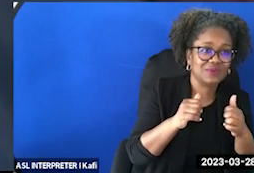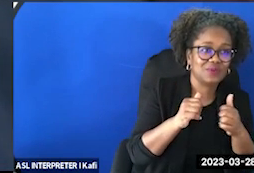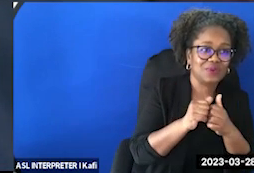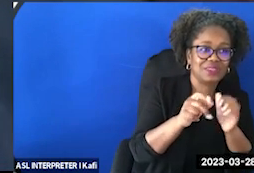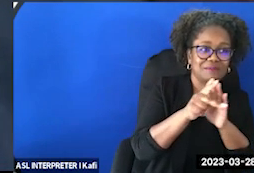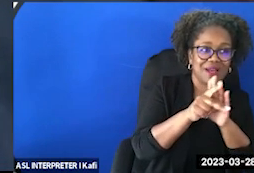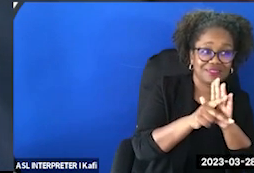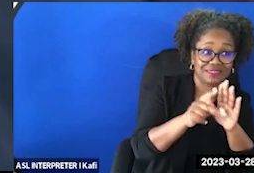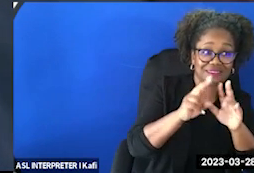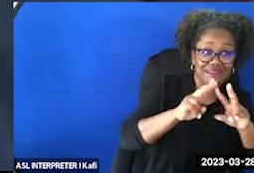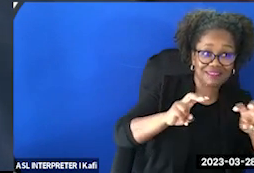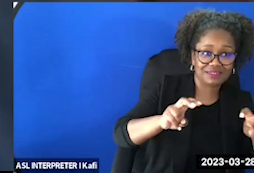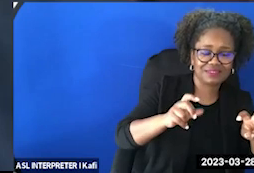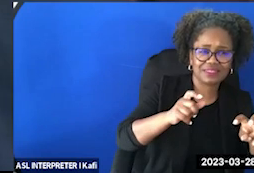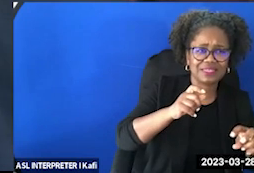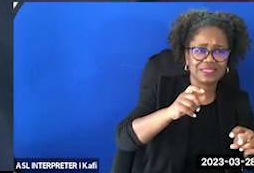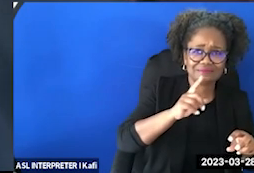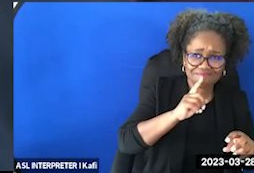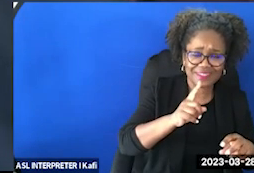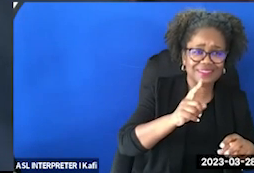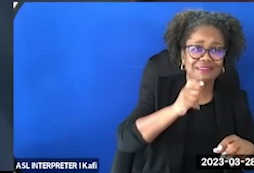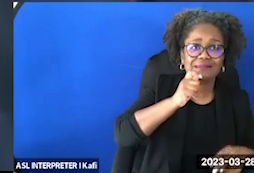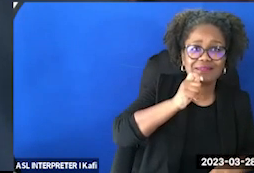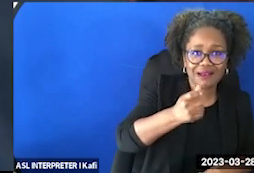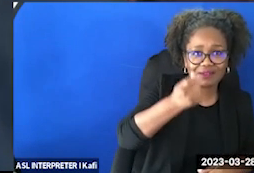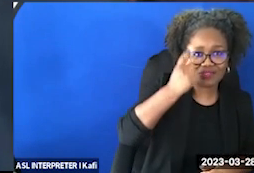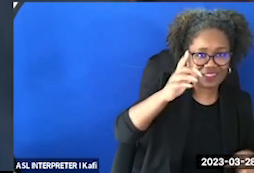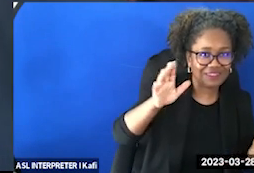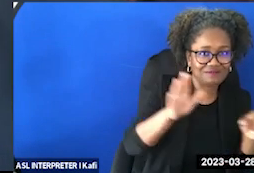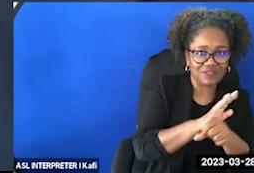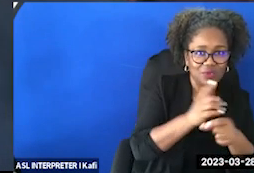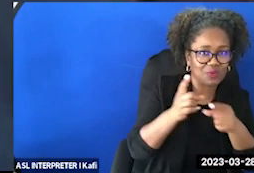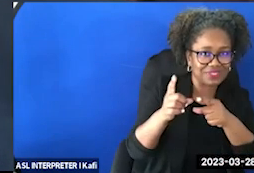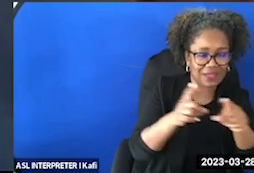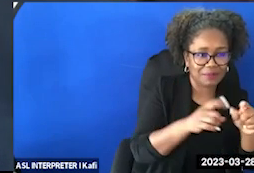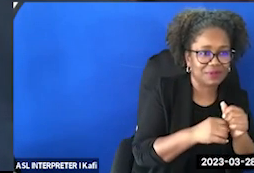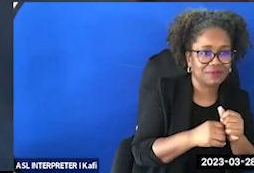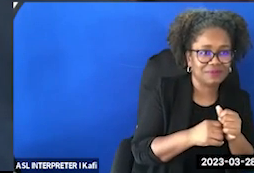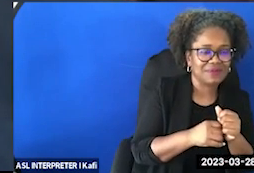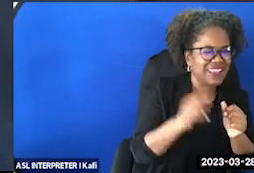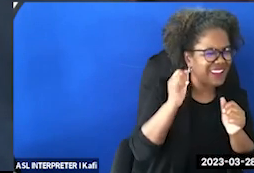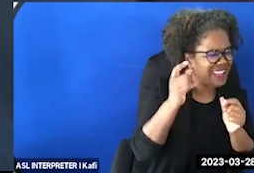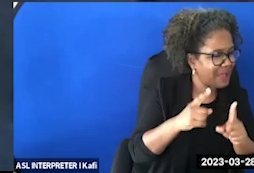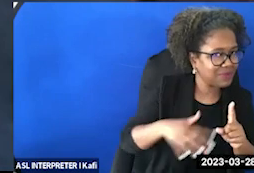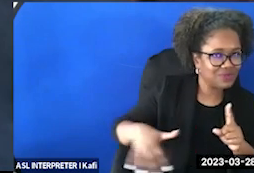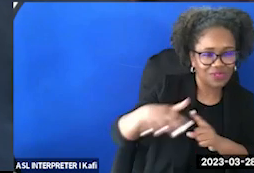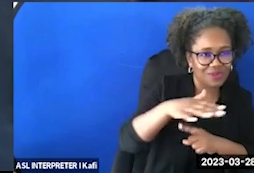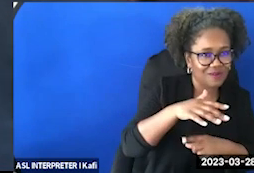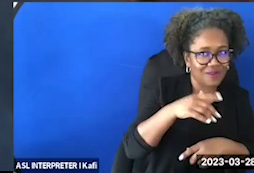Debbie Stine, Science & Technology Policy Academy: So, and the reason why this is important, I don't care what this is. This is like. When I was in DC. Talking to Federal agencies, and so forth. I always say the same thing.